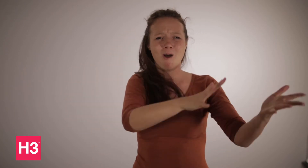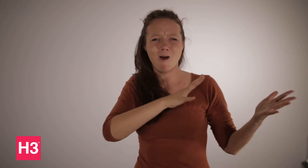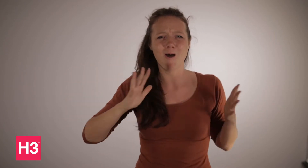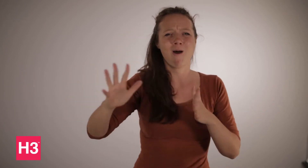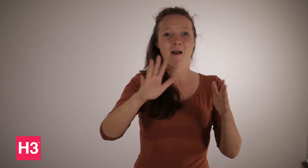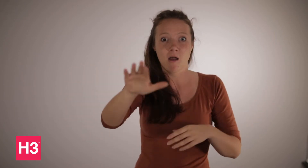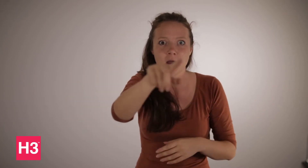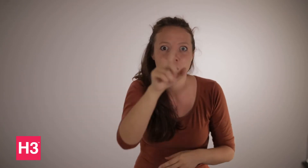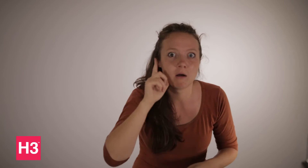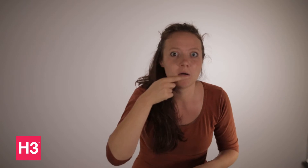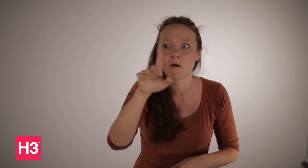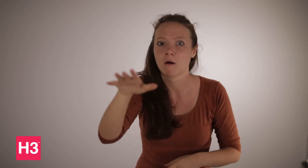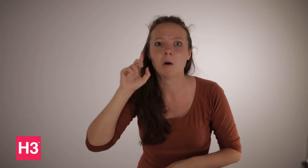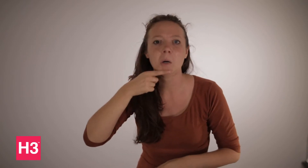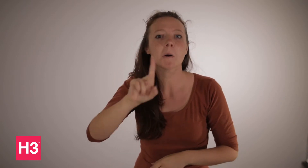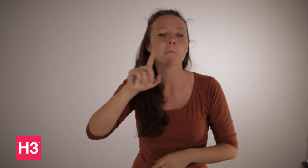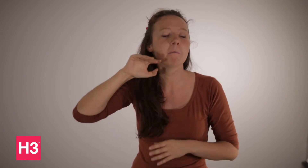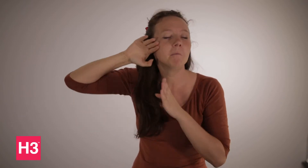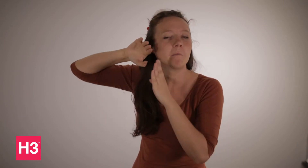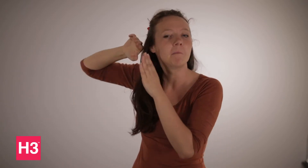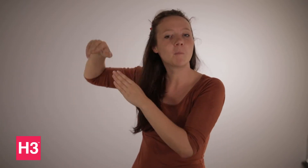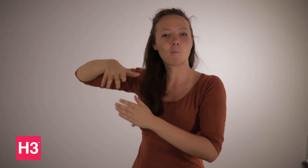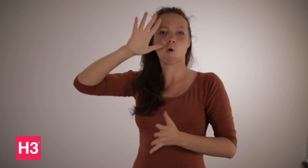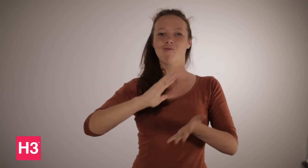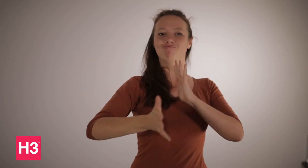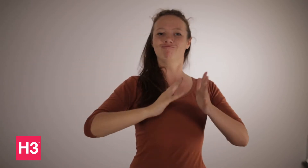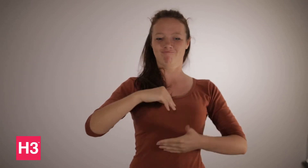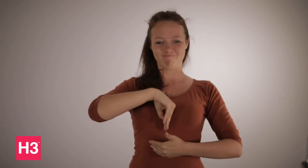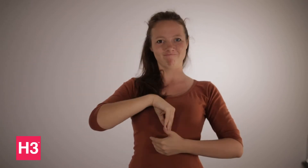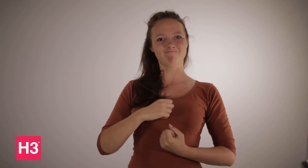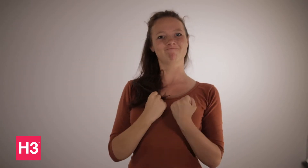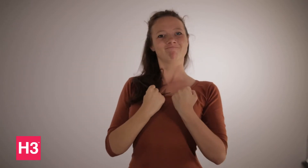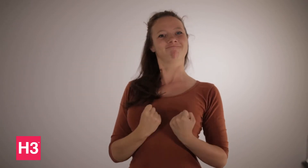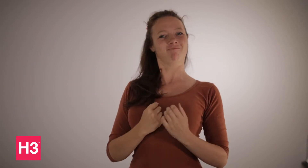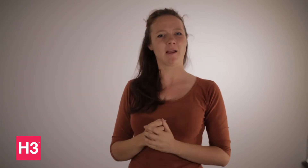are all Deaf, we shift our emphasis on deafness and focus on who we are as people,